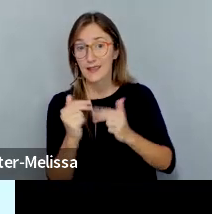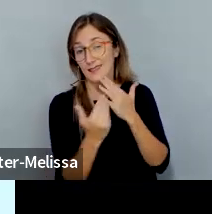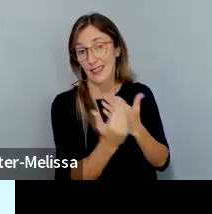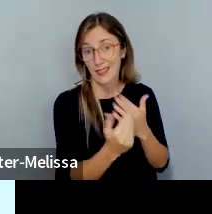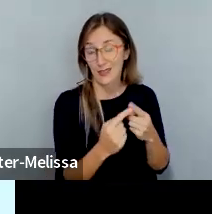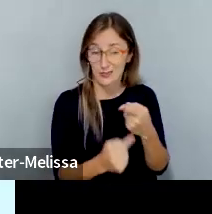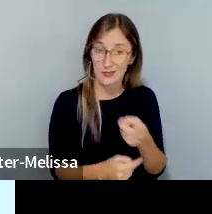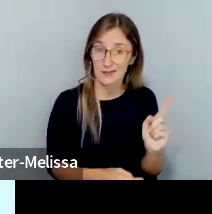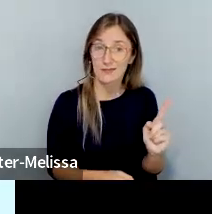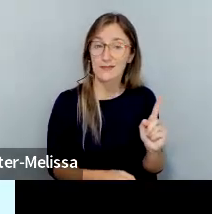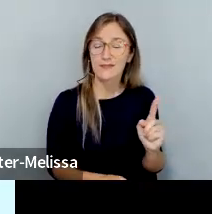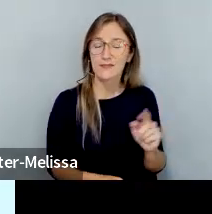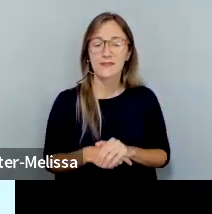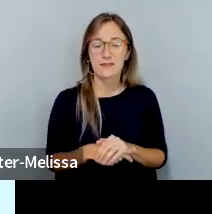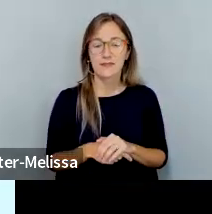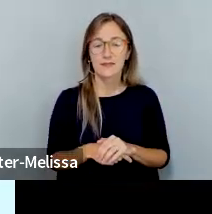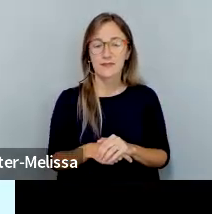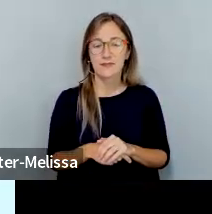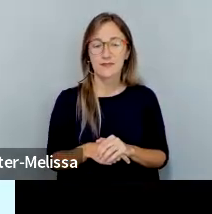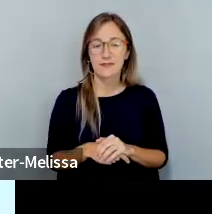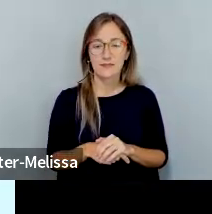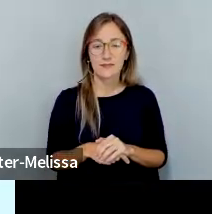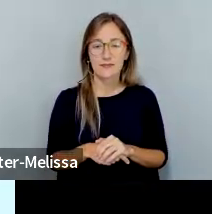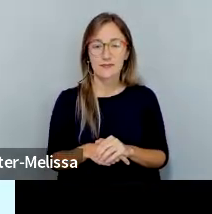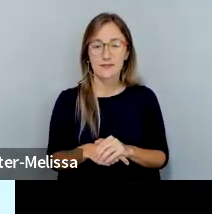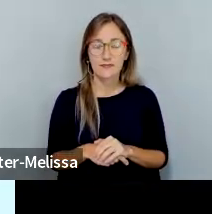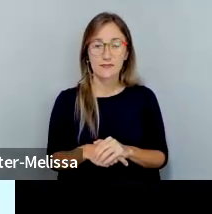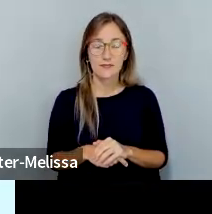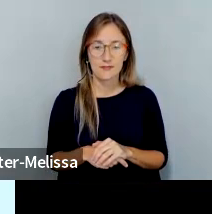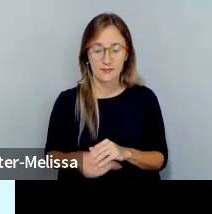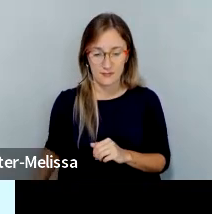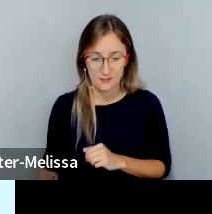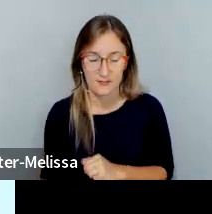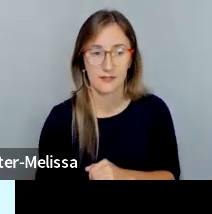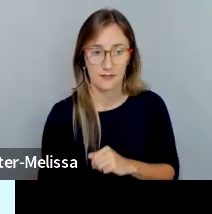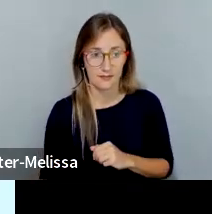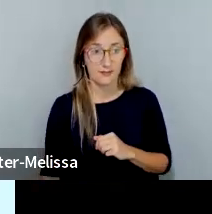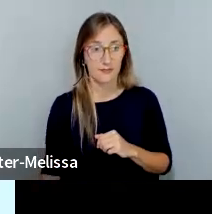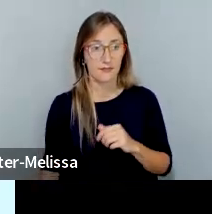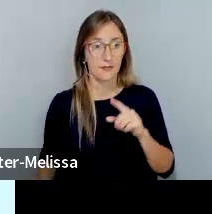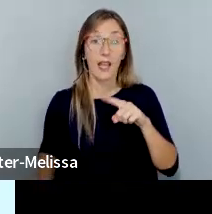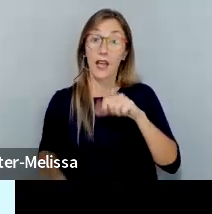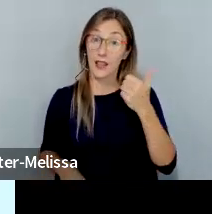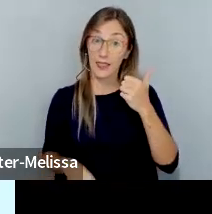establishing breakfast programs and other kinds of programs in their